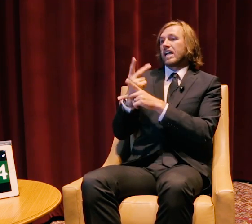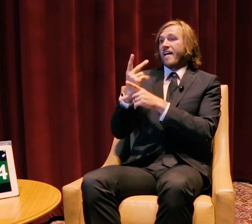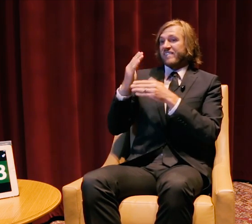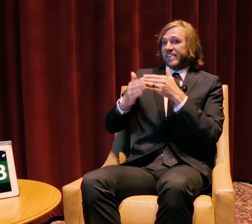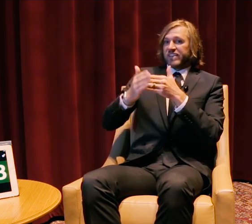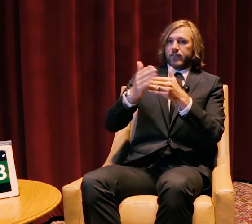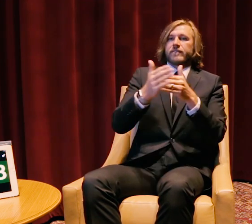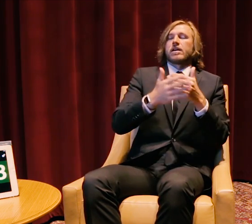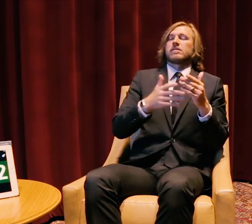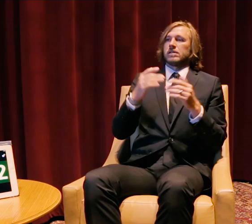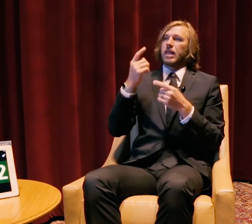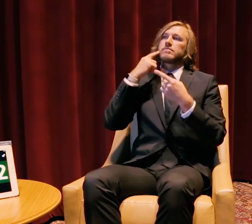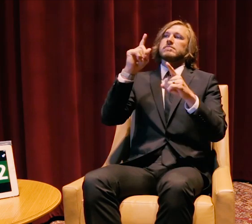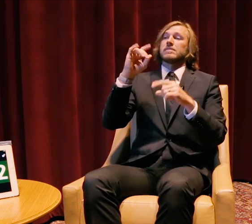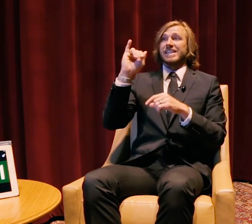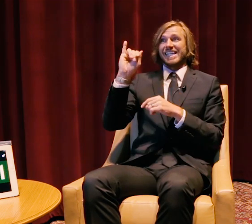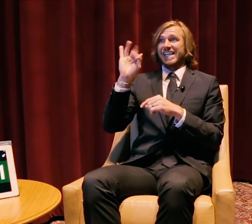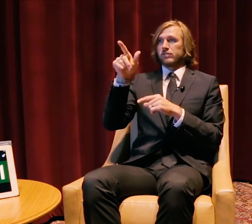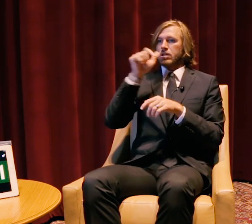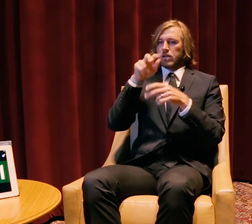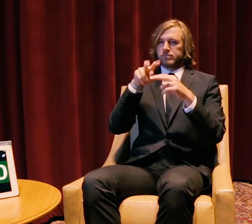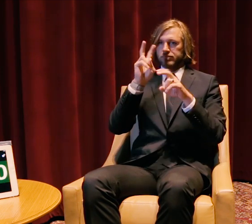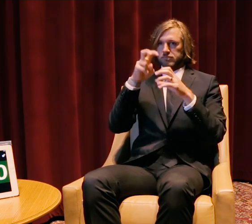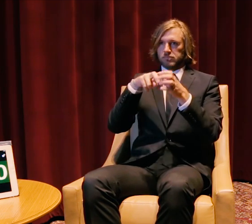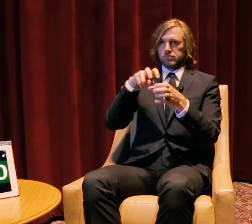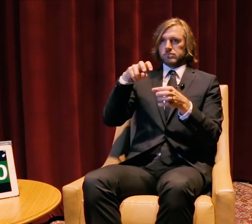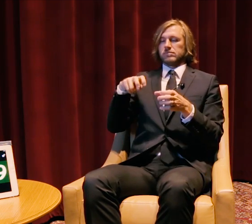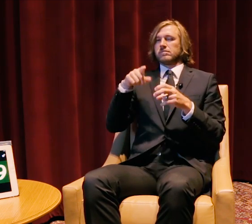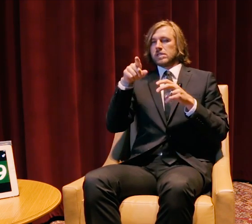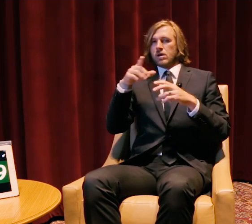But, again, if you don't sit back and take a deep breath